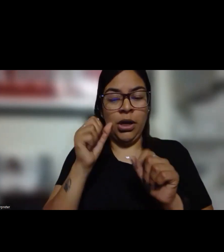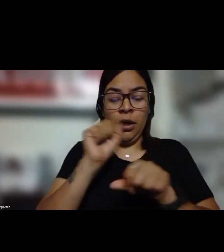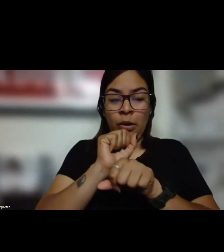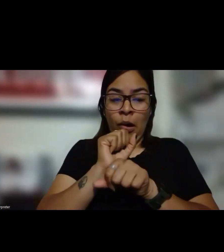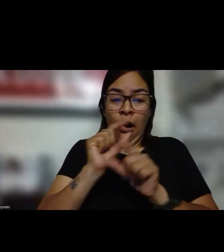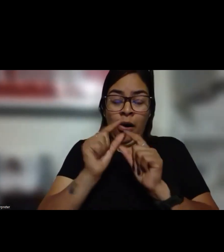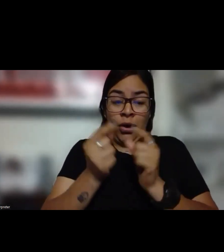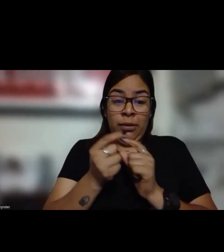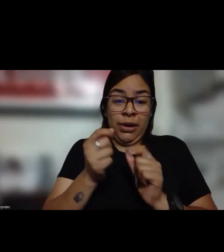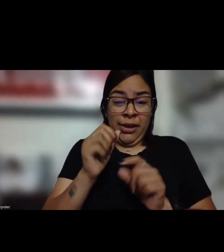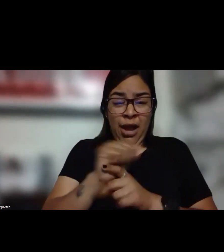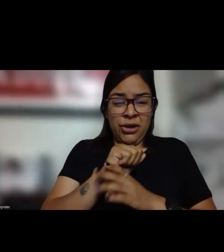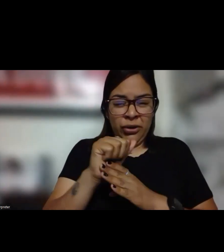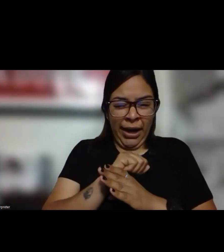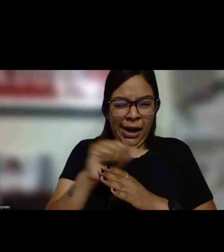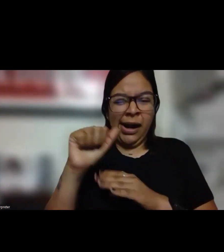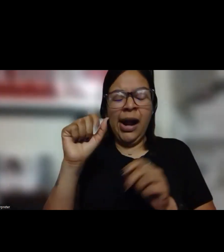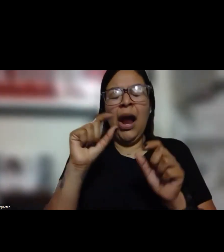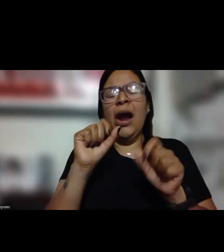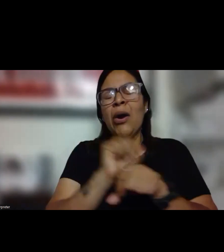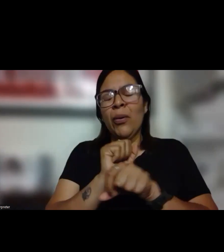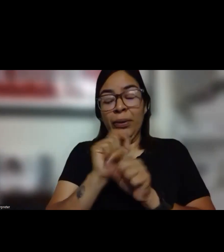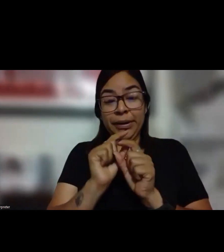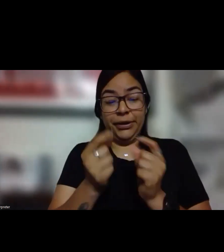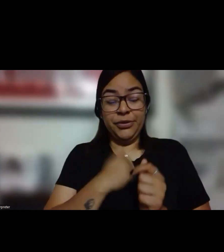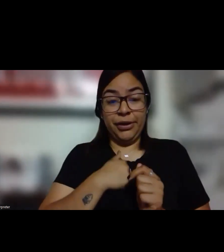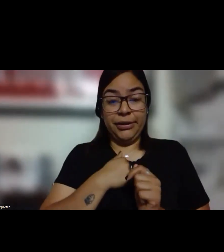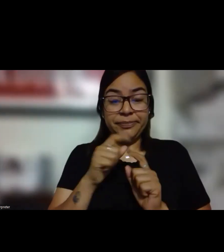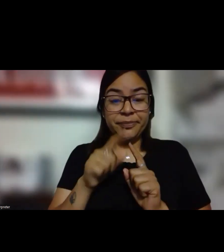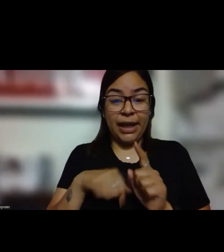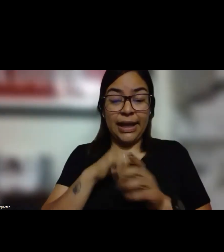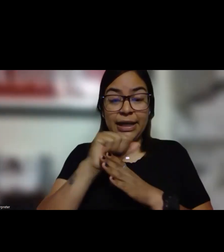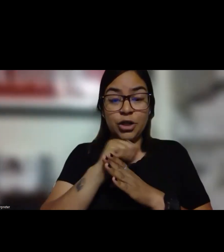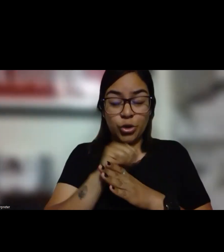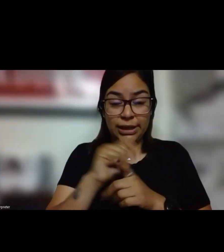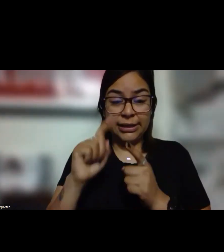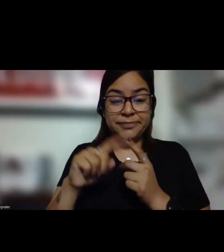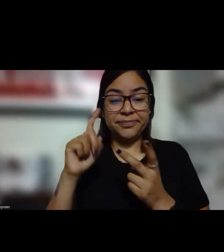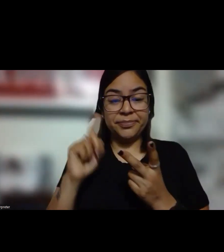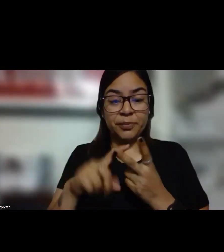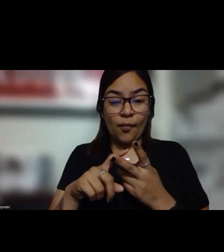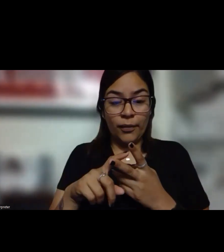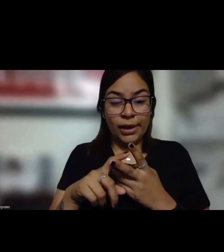the training workg group and sustainability workg group so for the data and outcome work